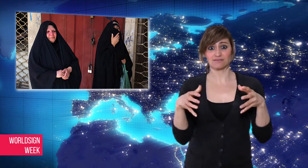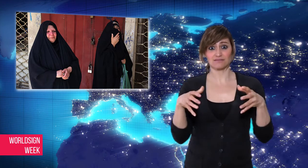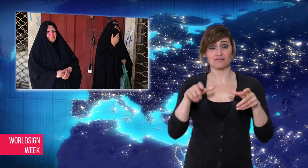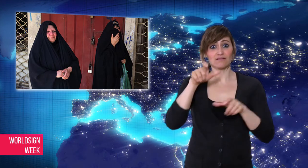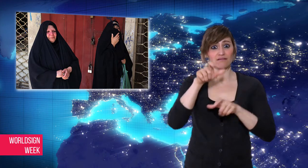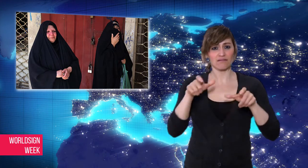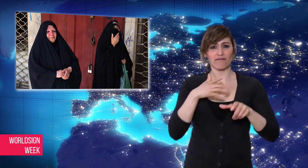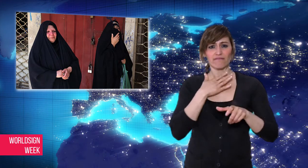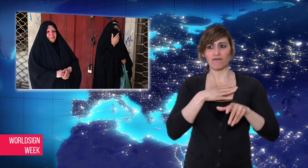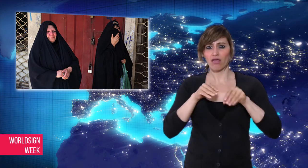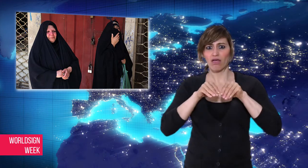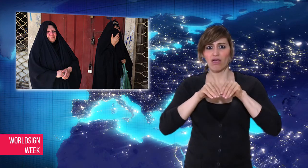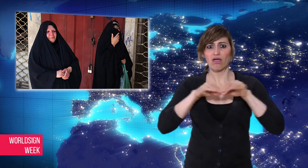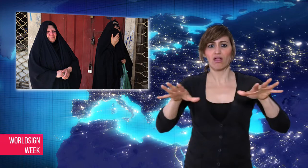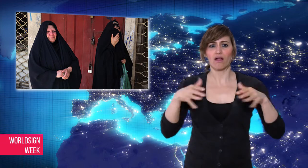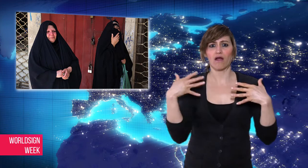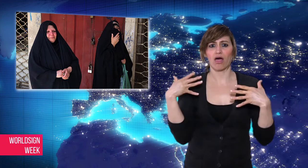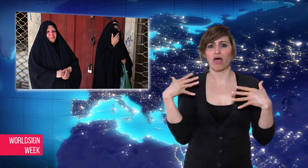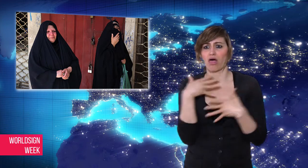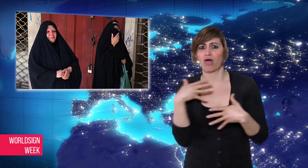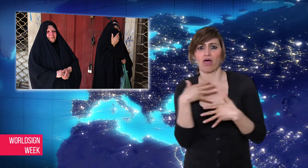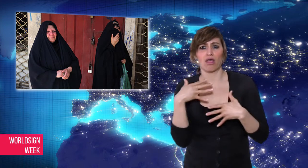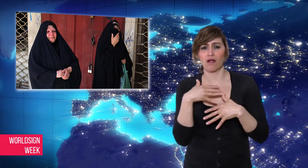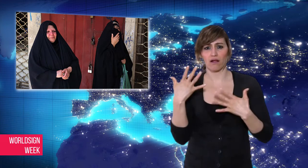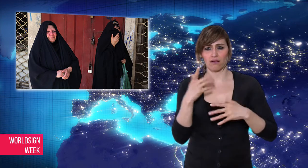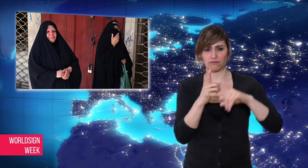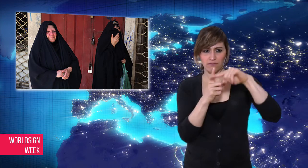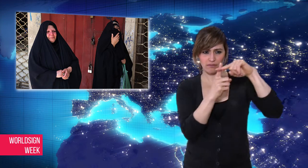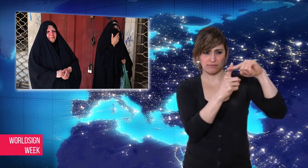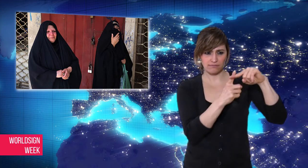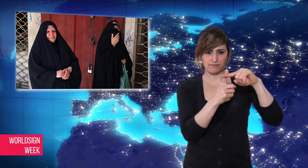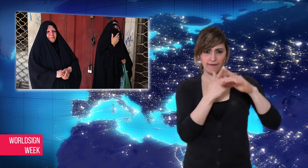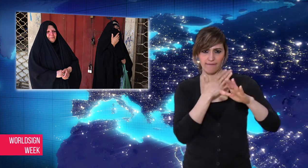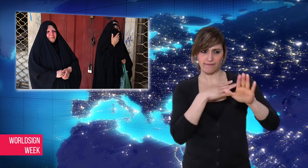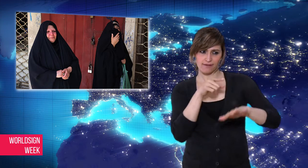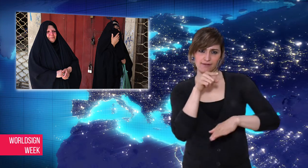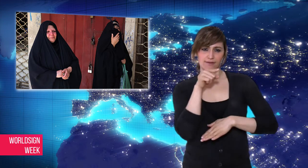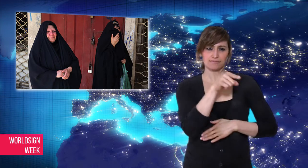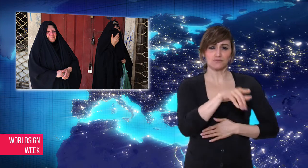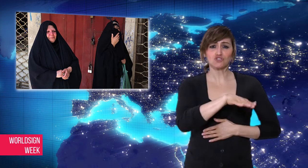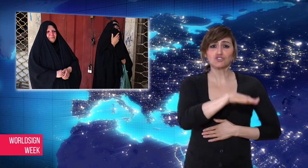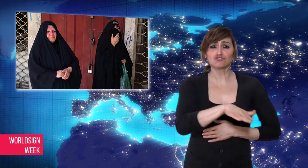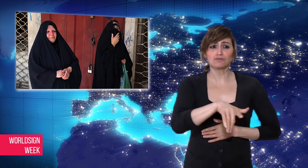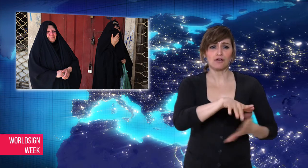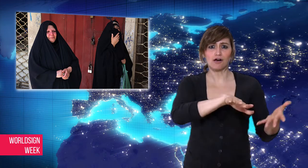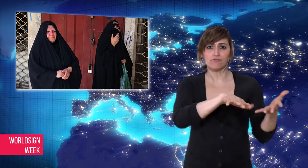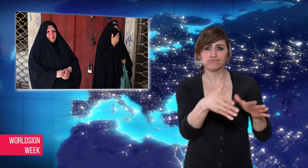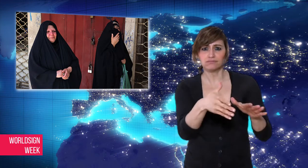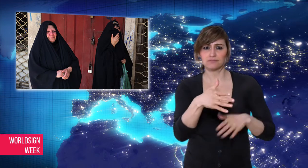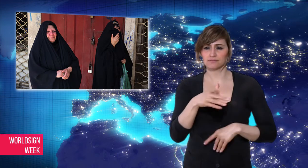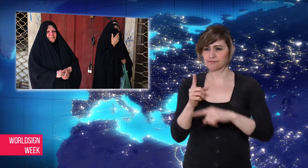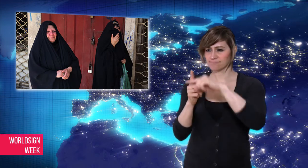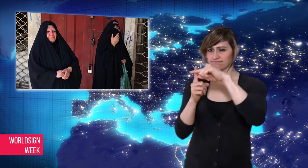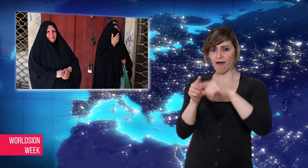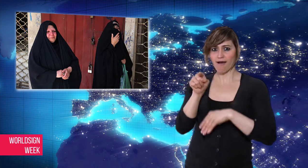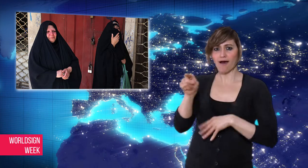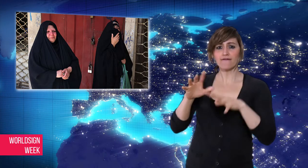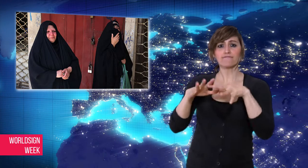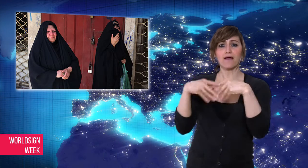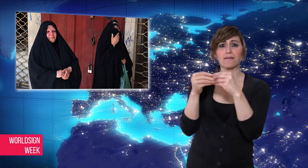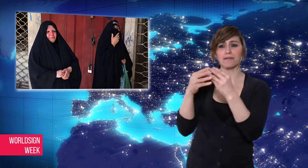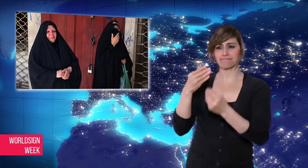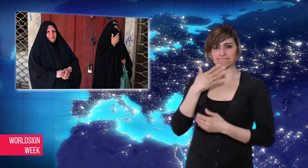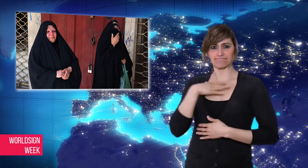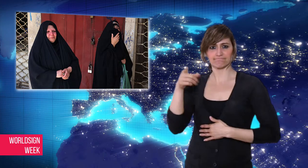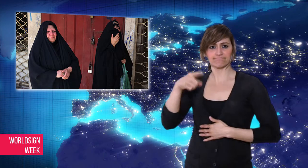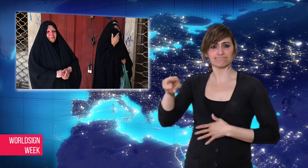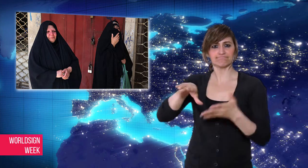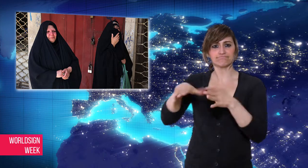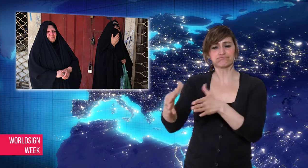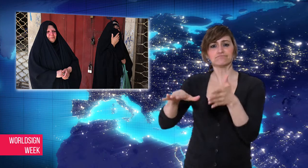ISIS will use Ramadan, period of prayer,